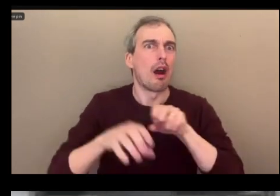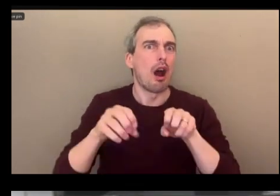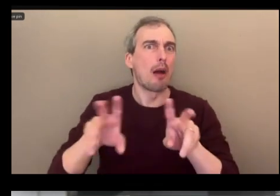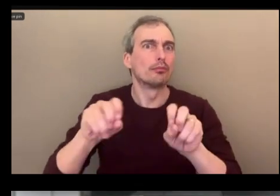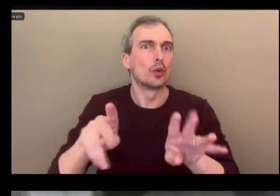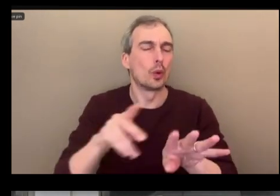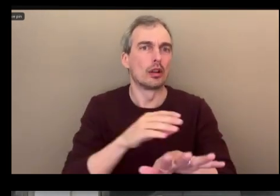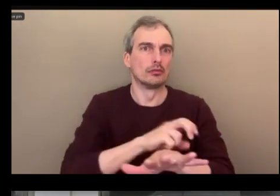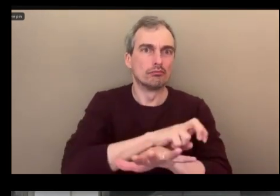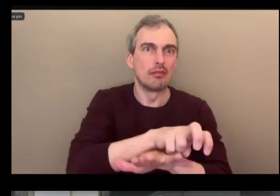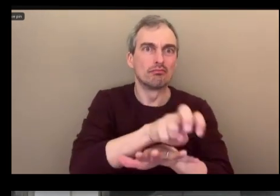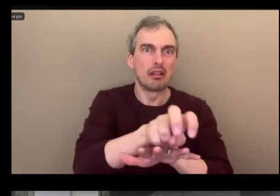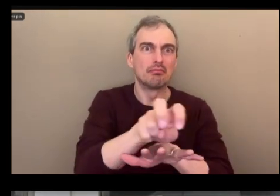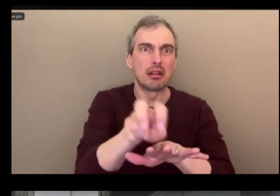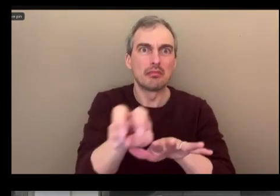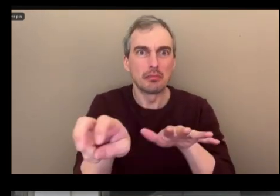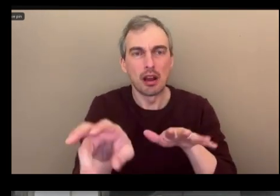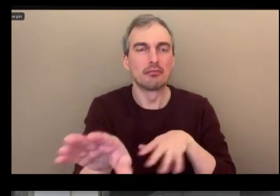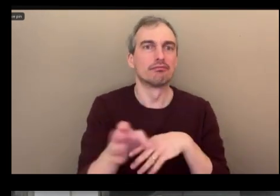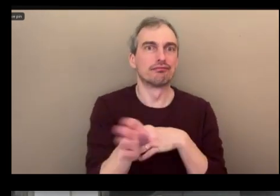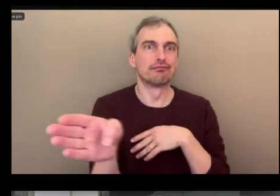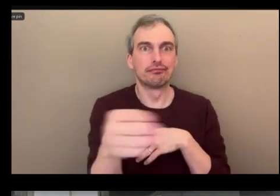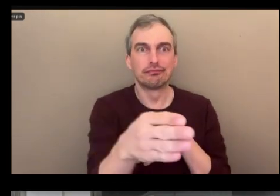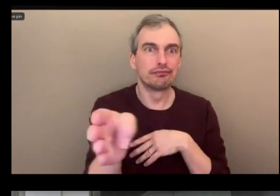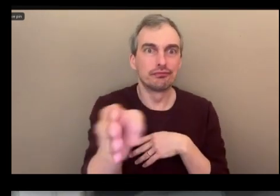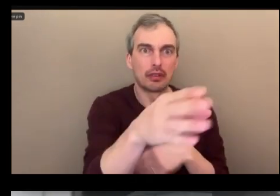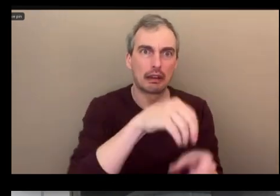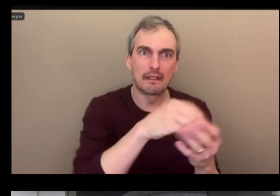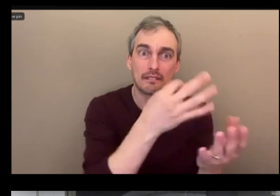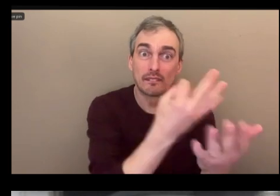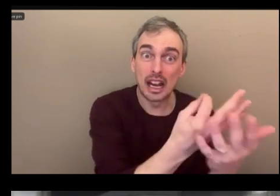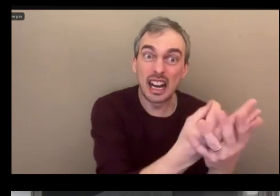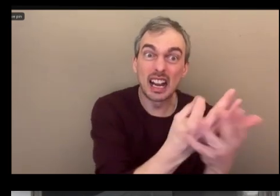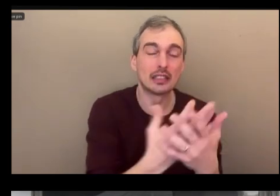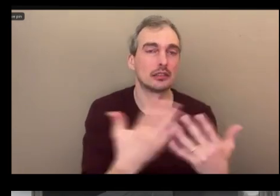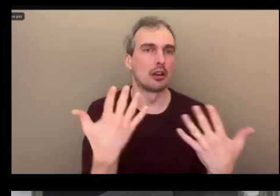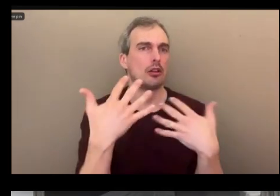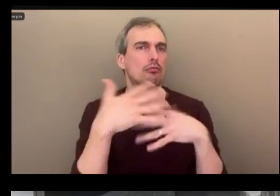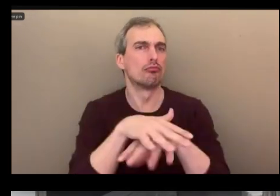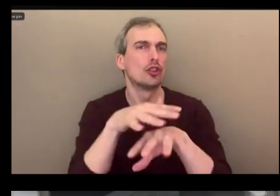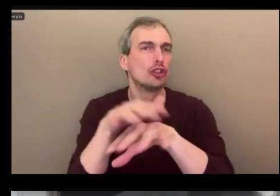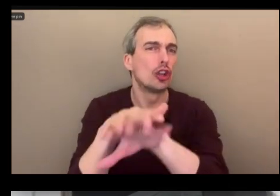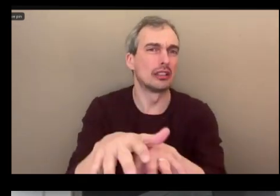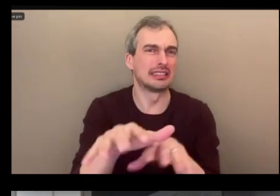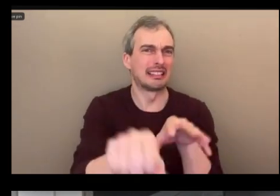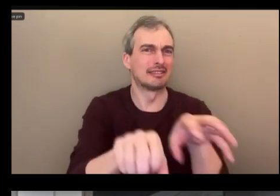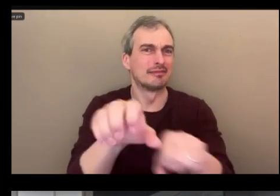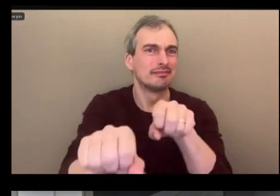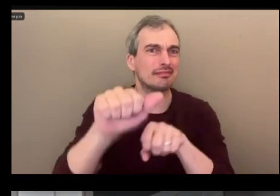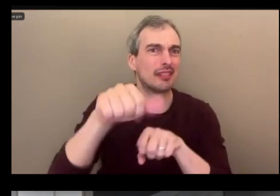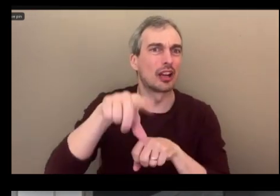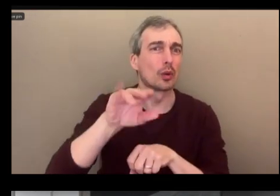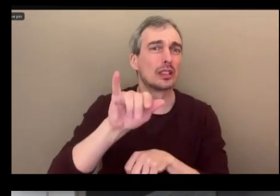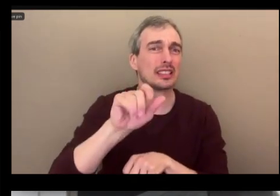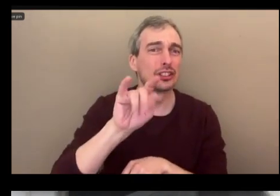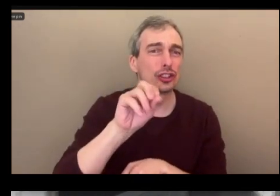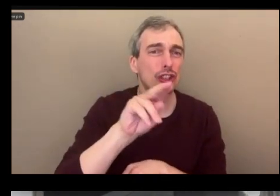finance, mergers and acquisitions, IT, our digital PMO team, and then nine years ago,